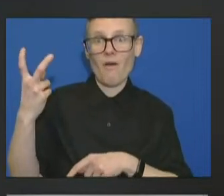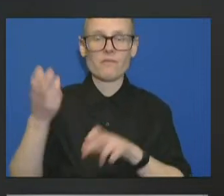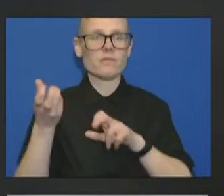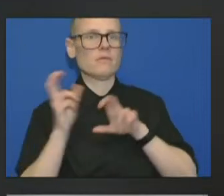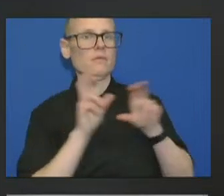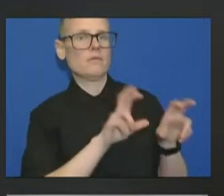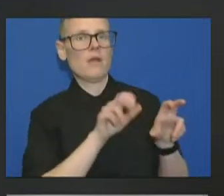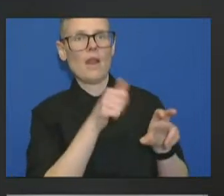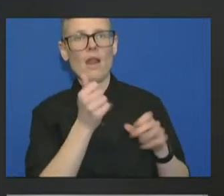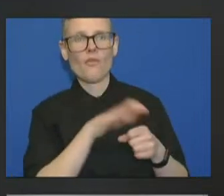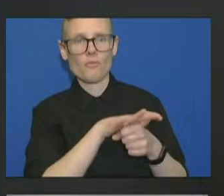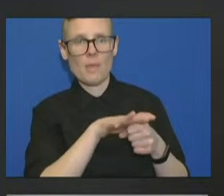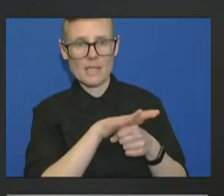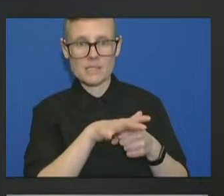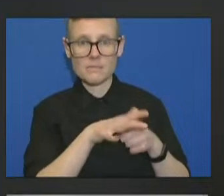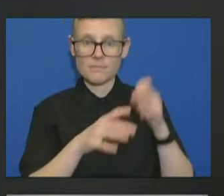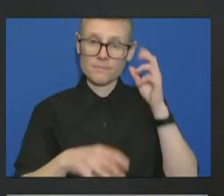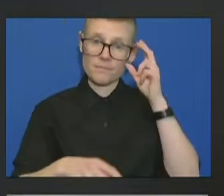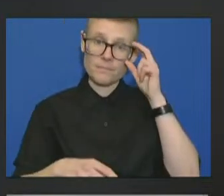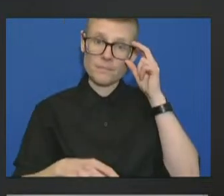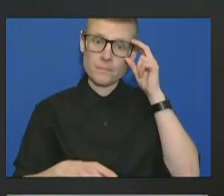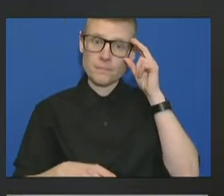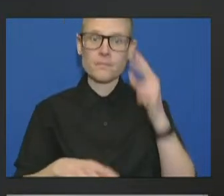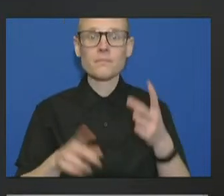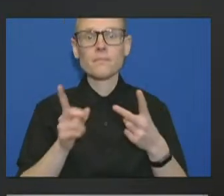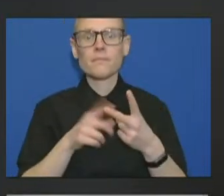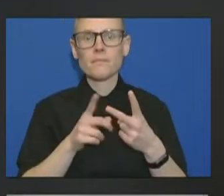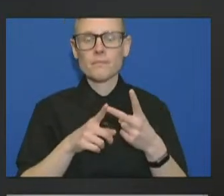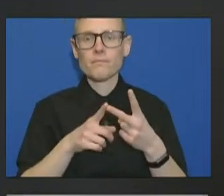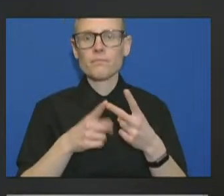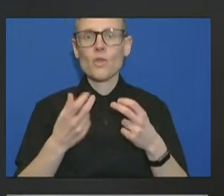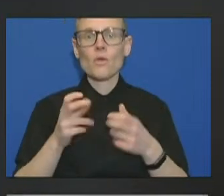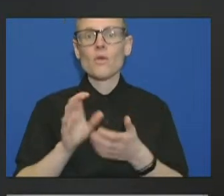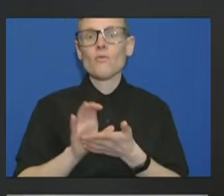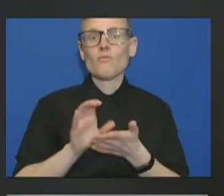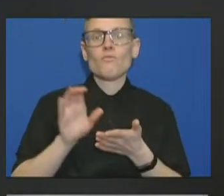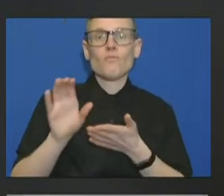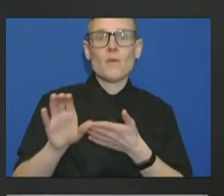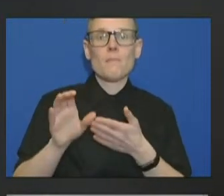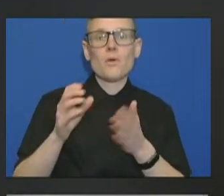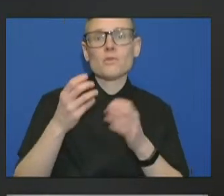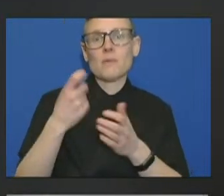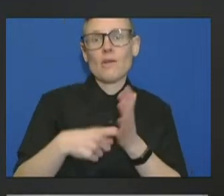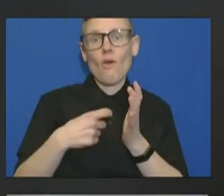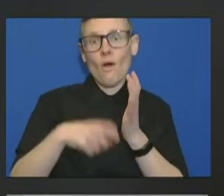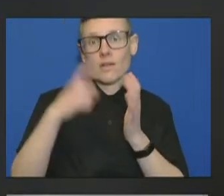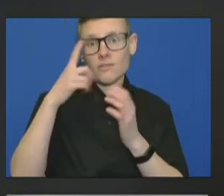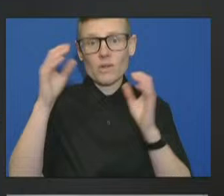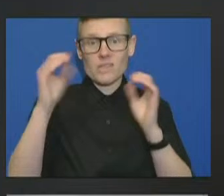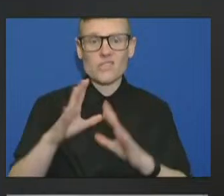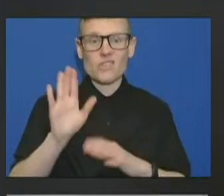are taking away from the K-12 space in order to fund something else. The next big section is